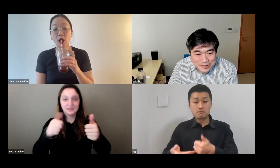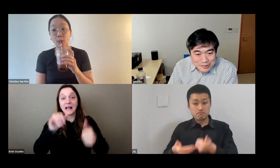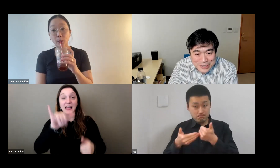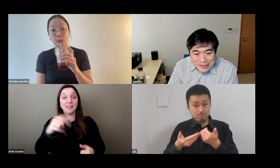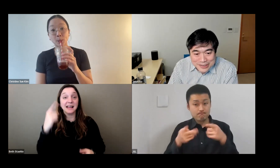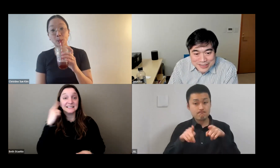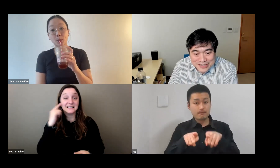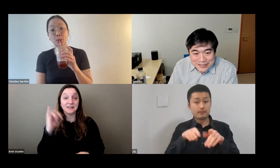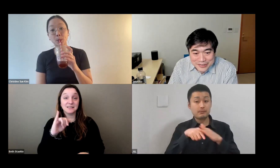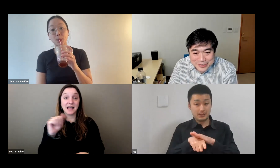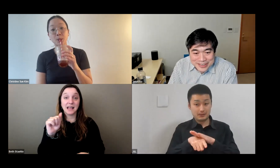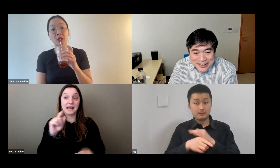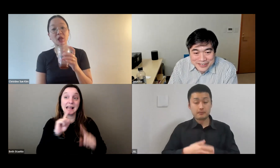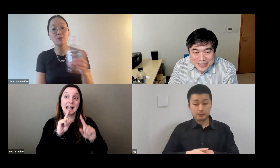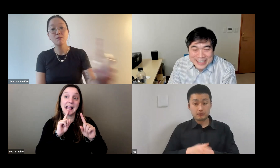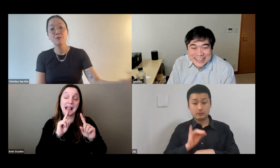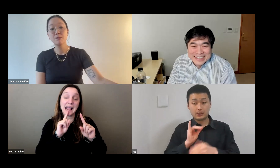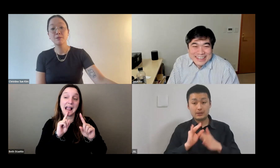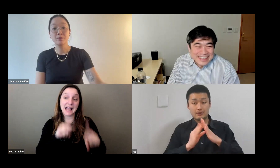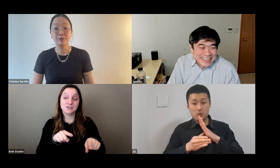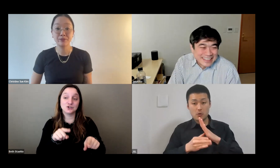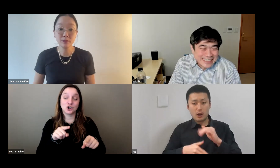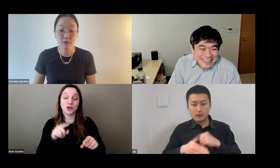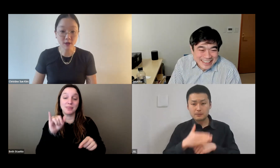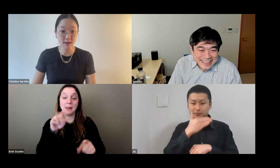Regardless if you're deaf or not